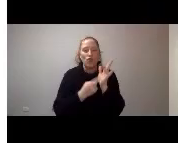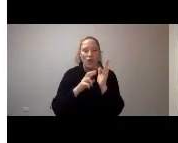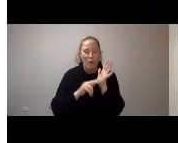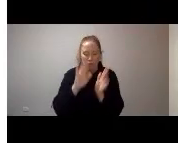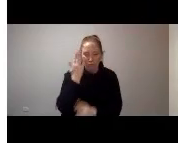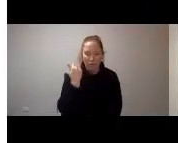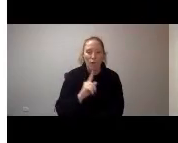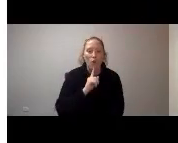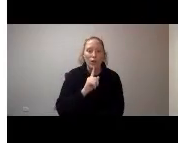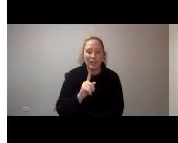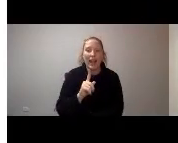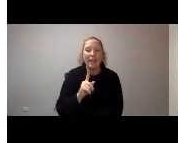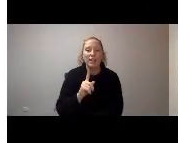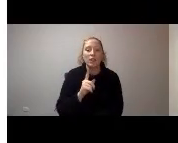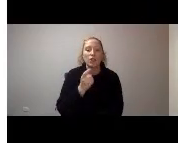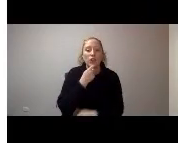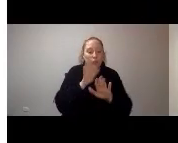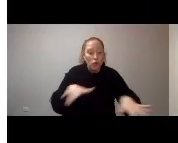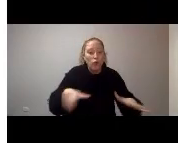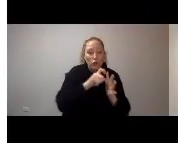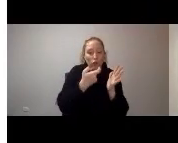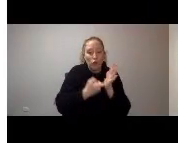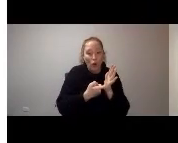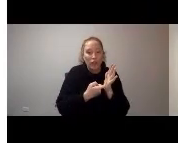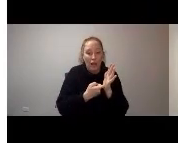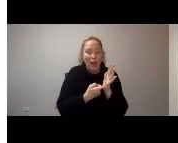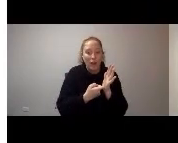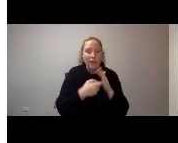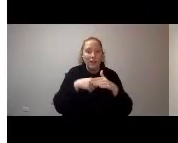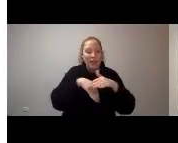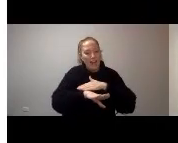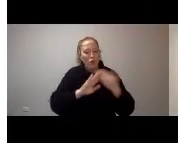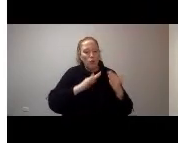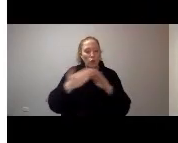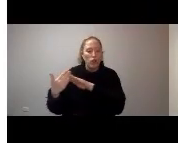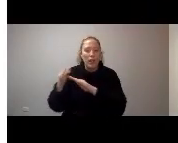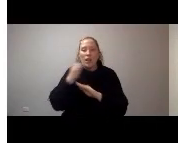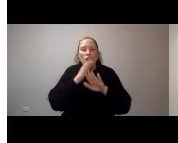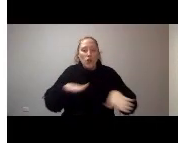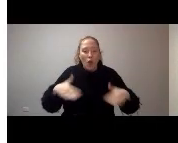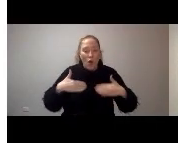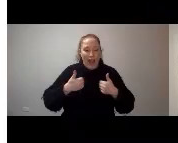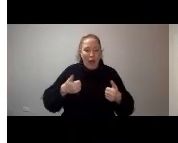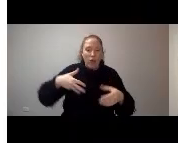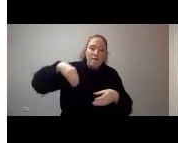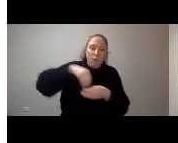is a Paediatrician and Director at the Centre for Community Child Health at the Royal Children's Hospital